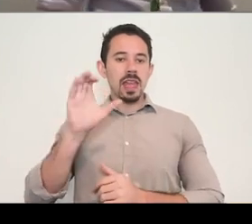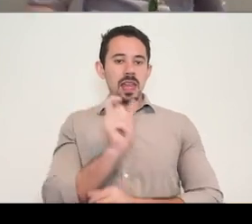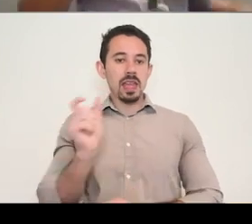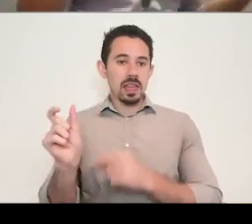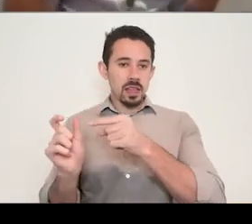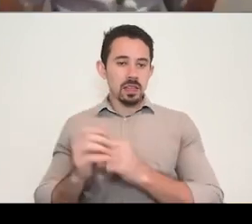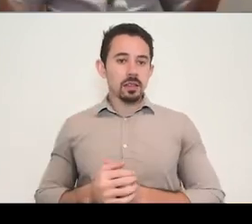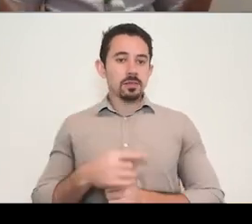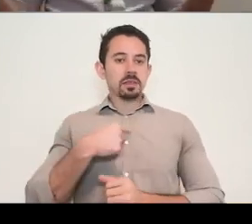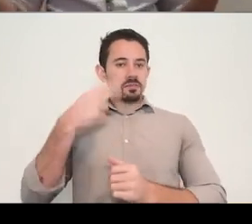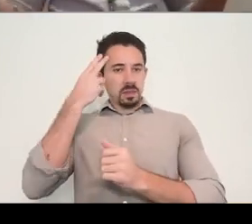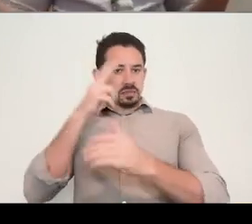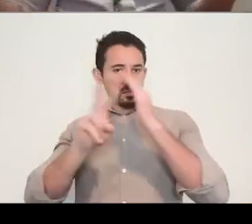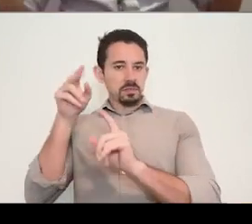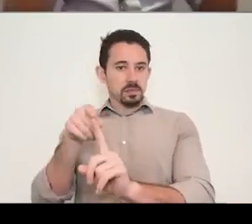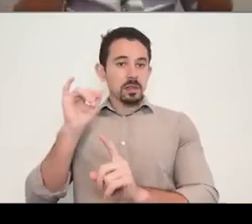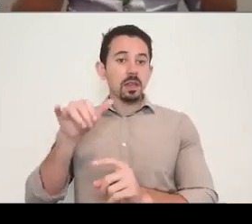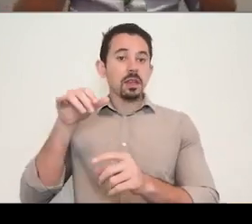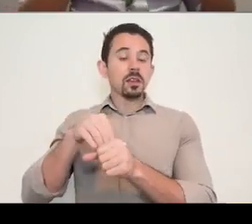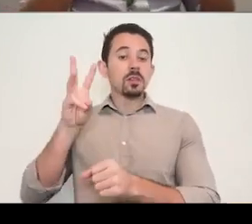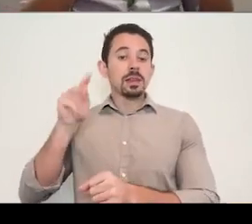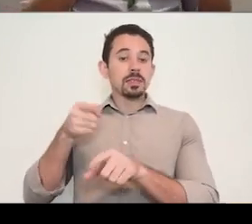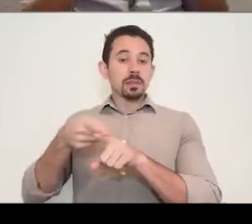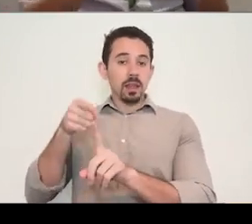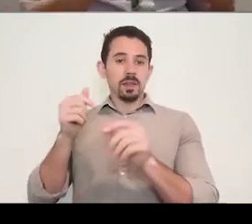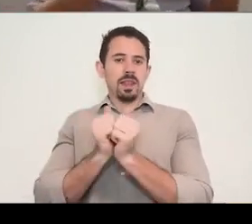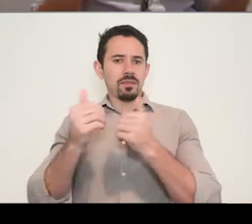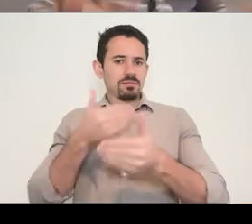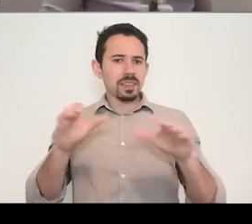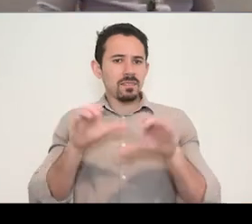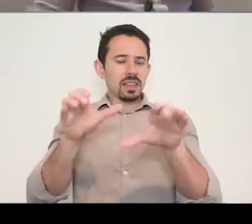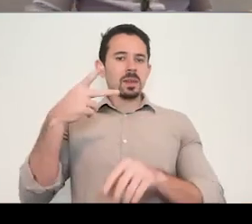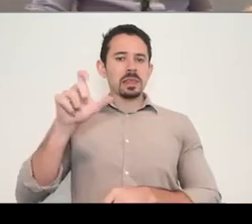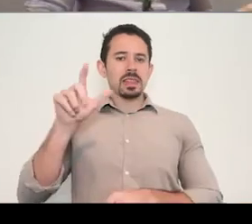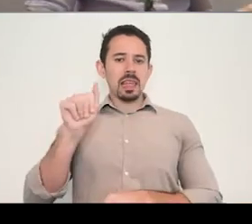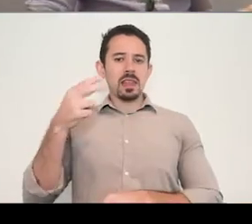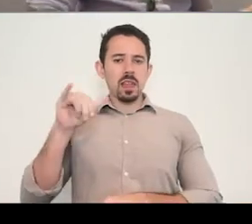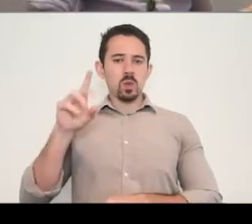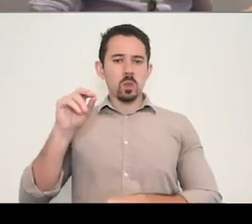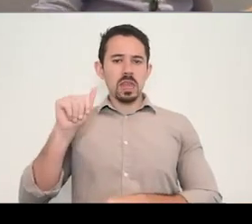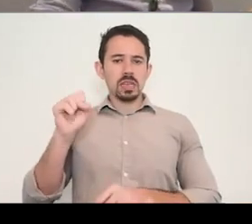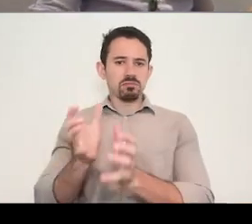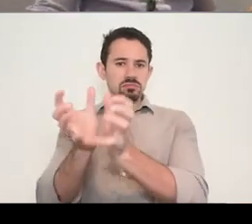The WFL lectin recognizes terminal GalNAc, so we hypothesize that in the wild type strain